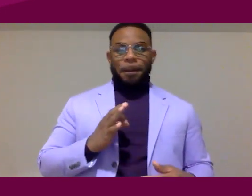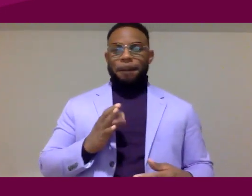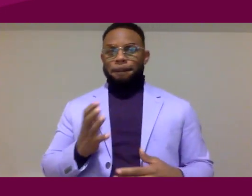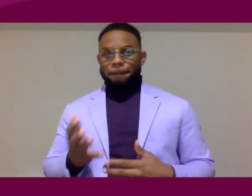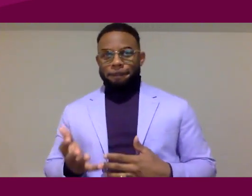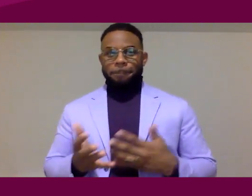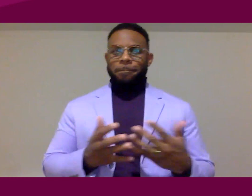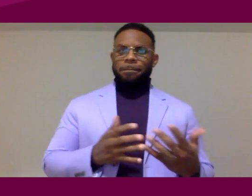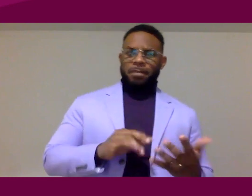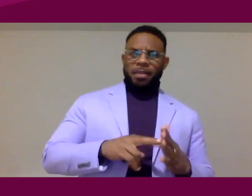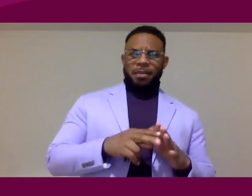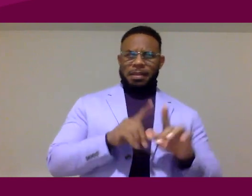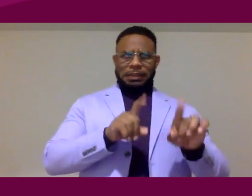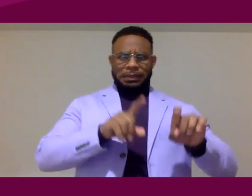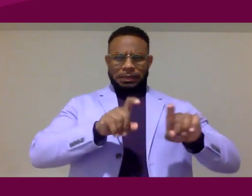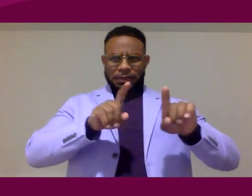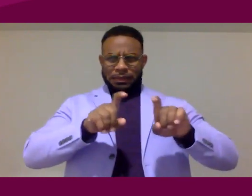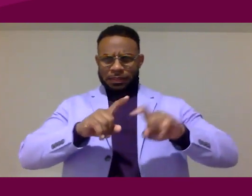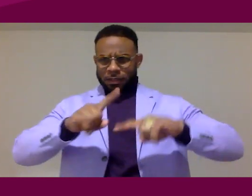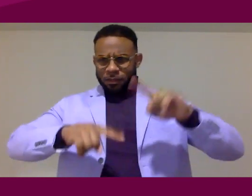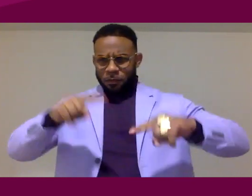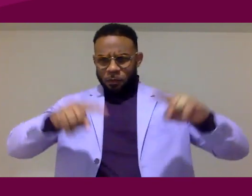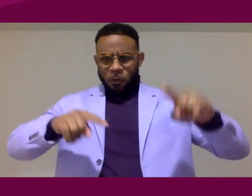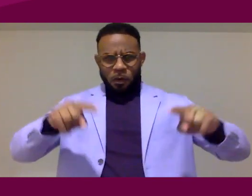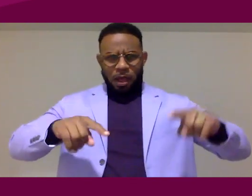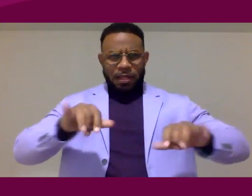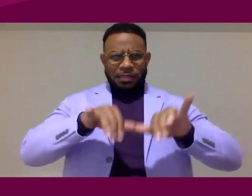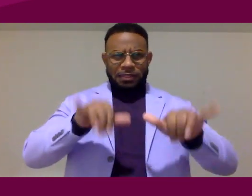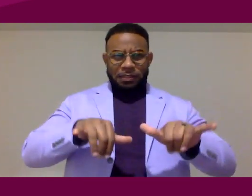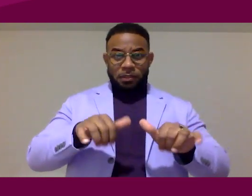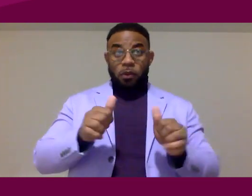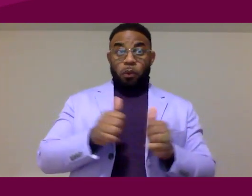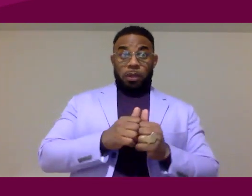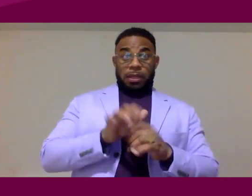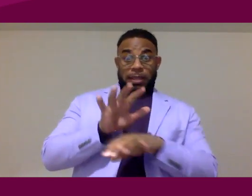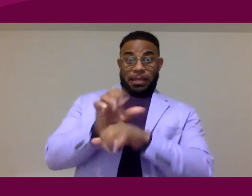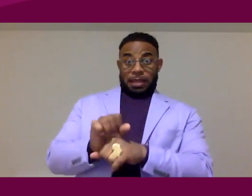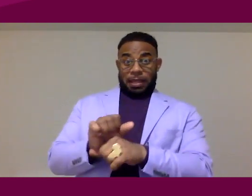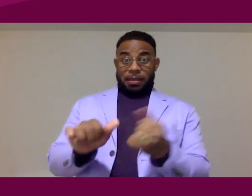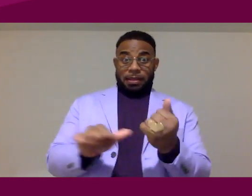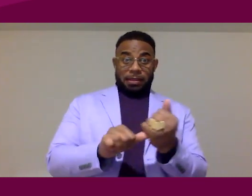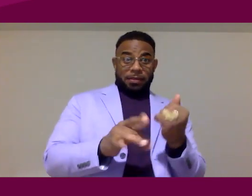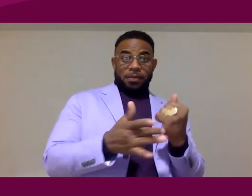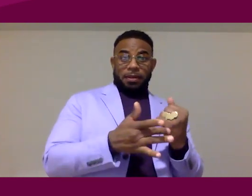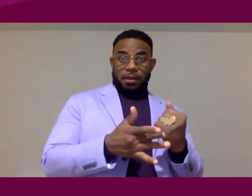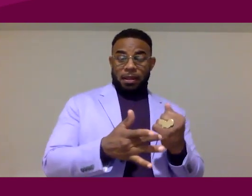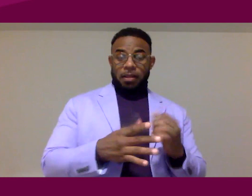And so that meant testing a variety of systems with adaptive and assistive technologies to